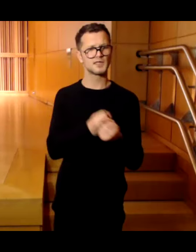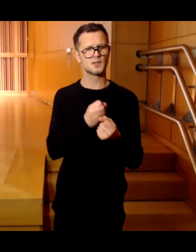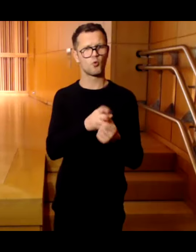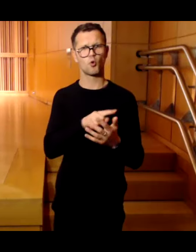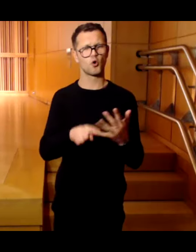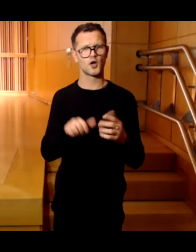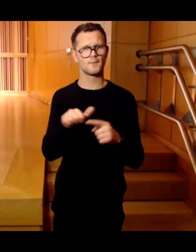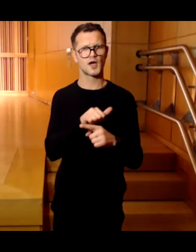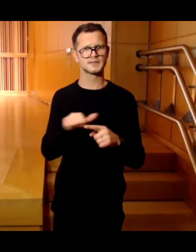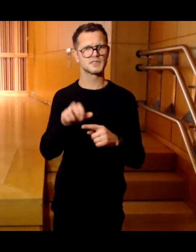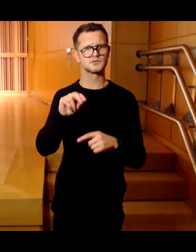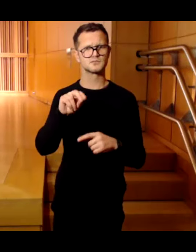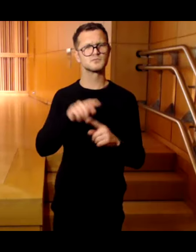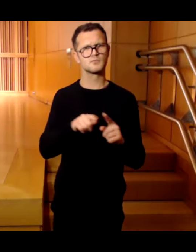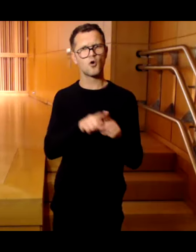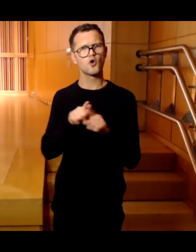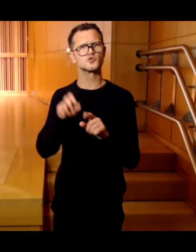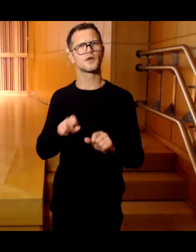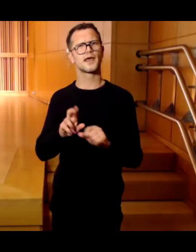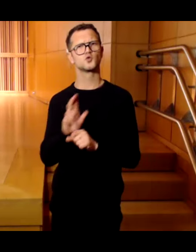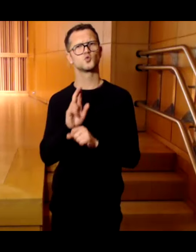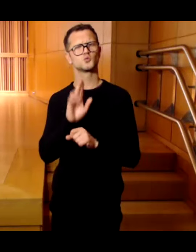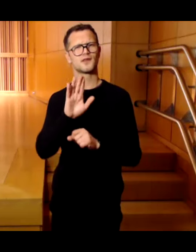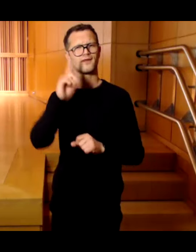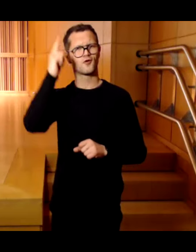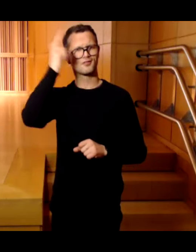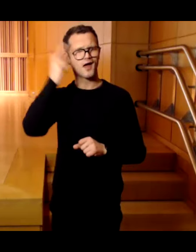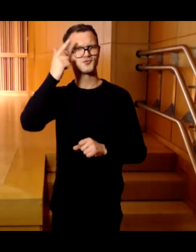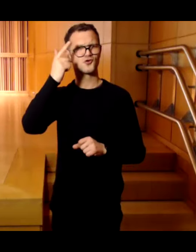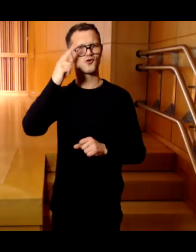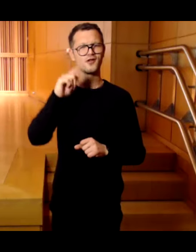but also that we might use their logical, ideological, and aesthetic structures.